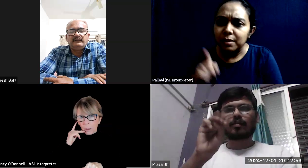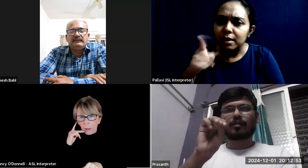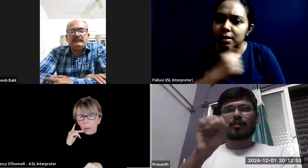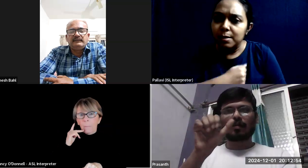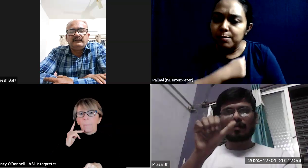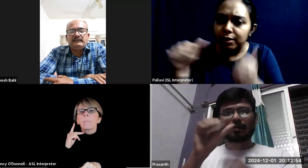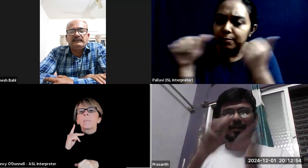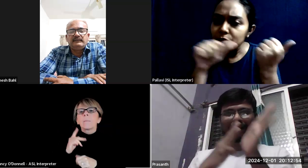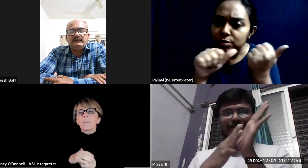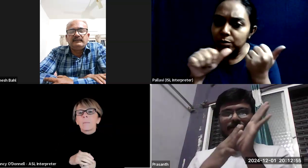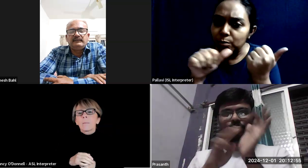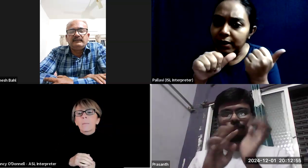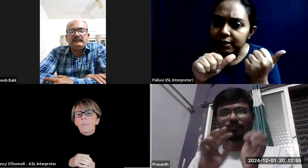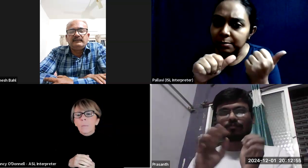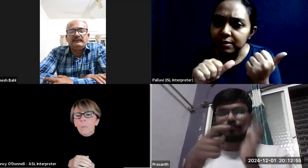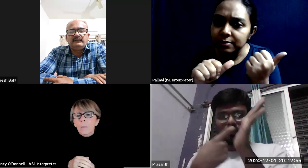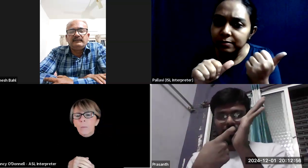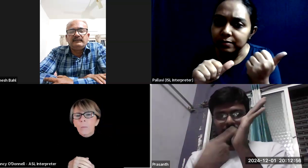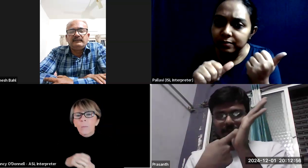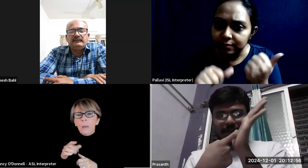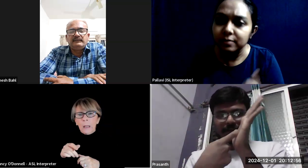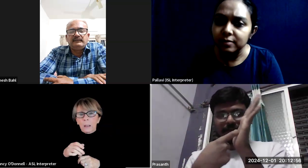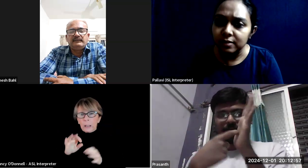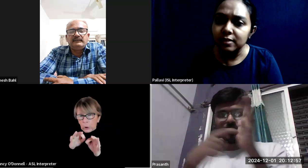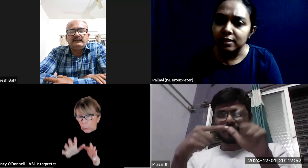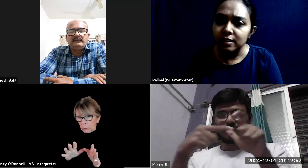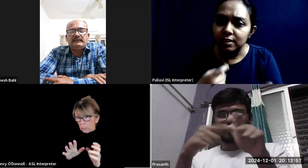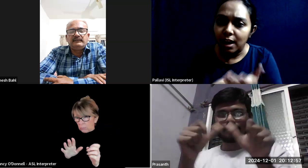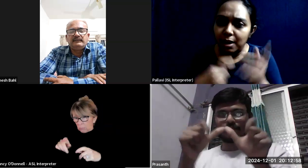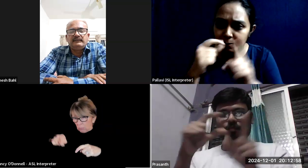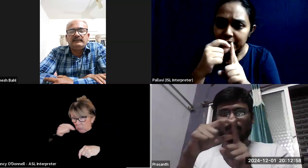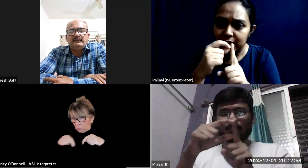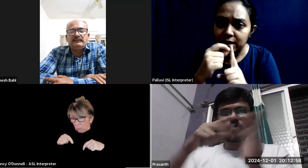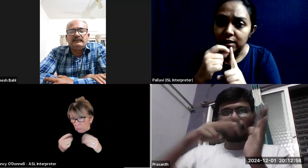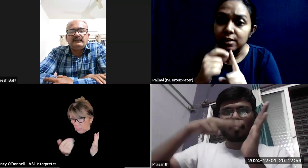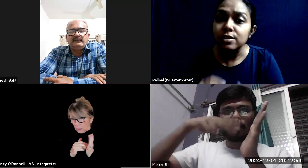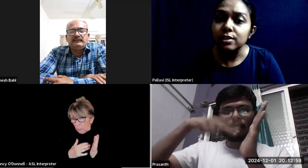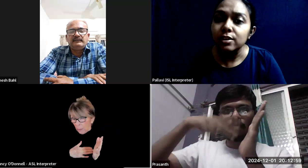I'm sorry, just go back a little bit.